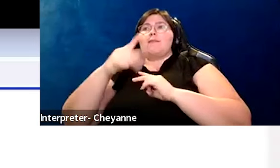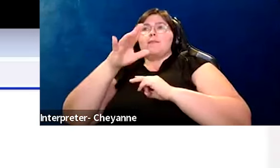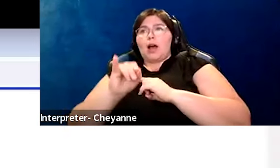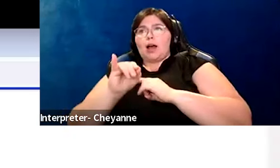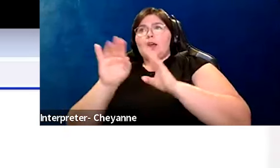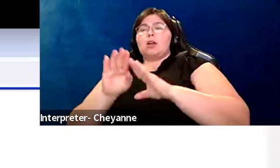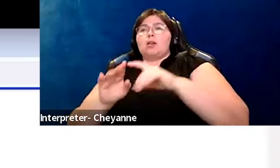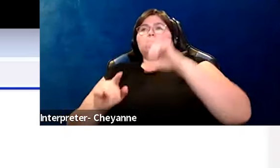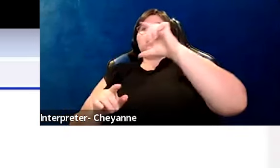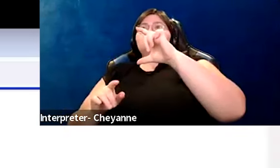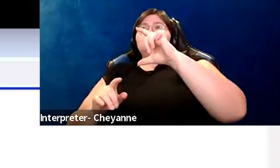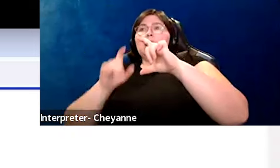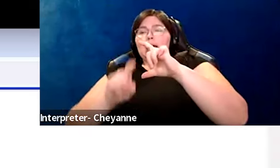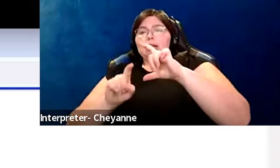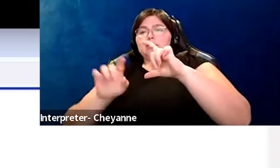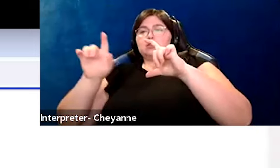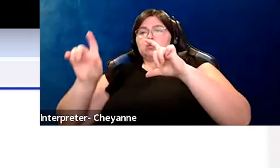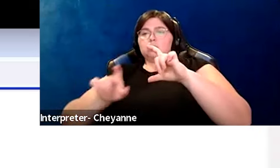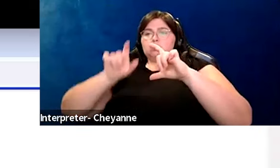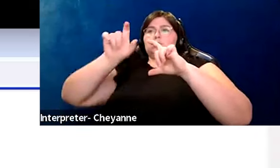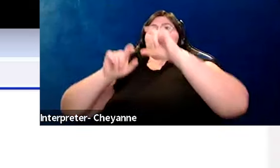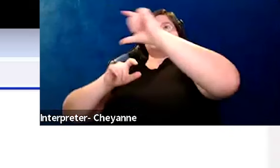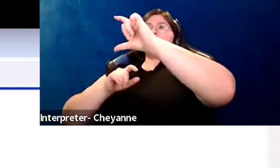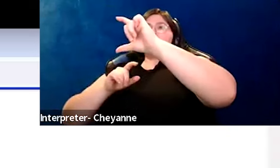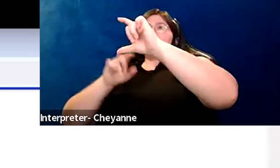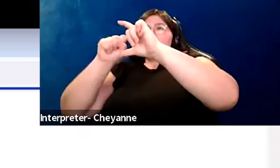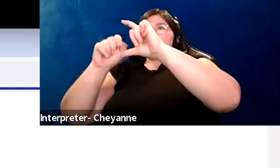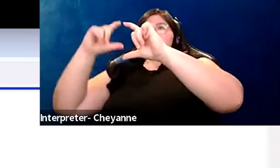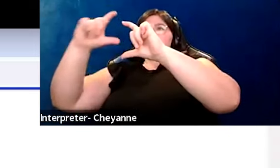raised to the open paren s closed paren power closed paren.